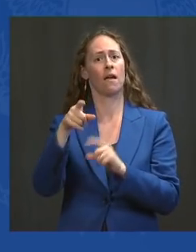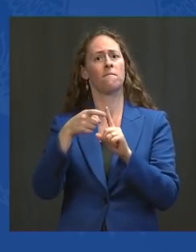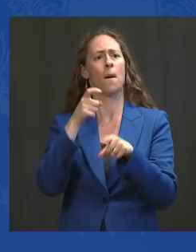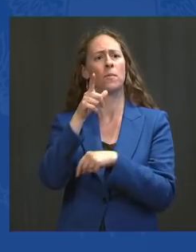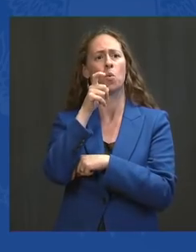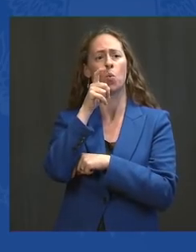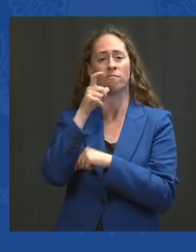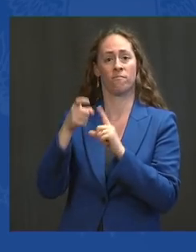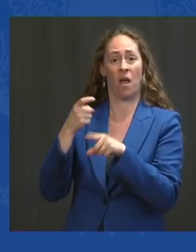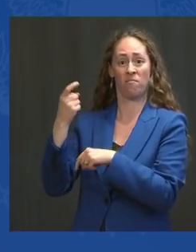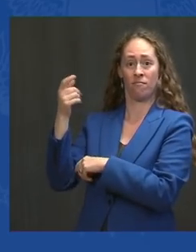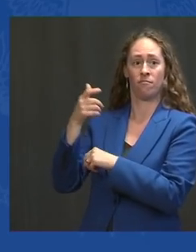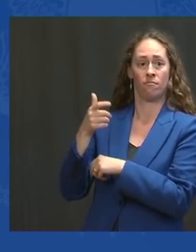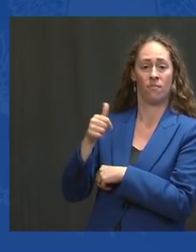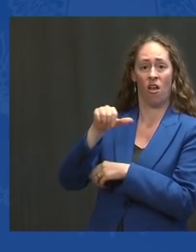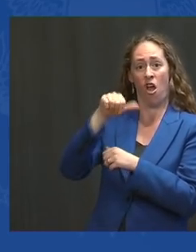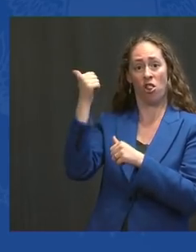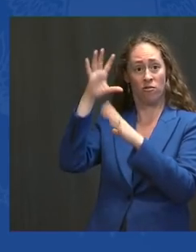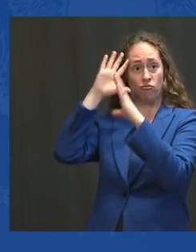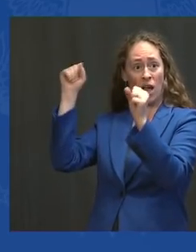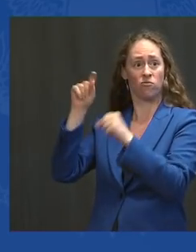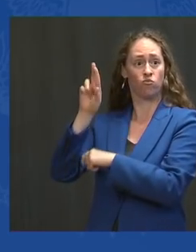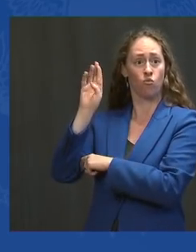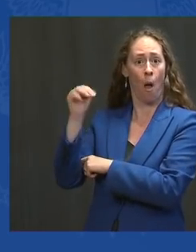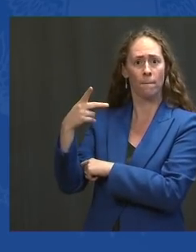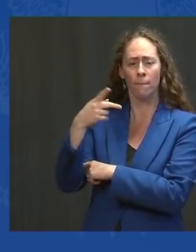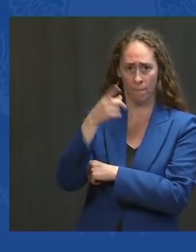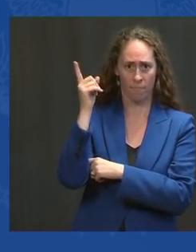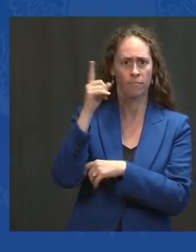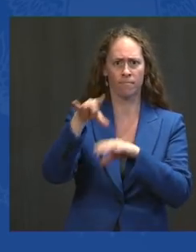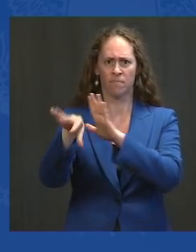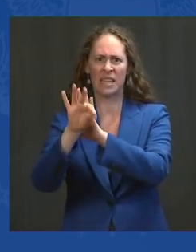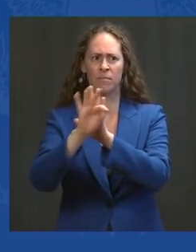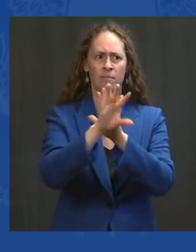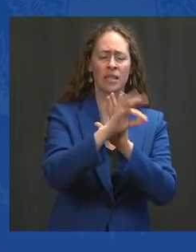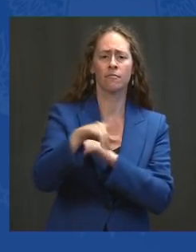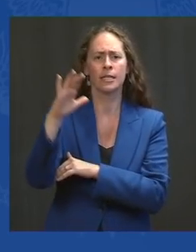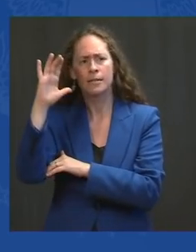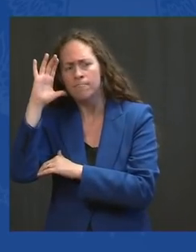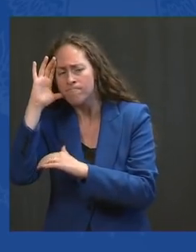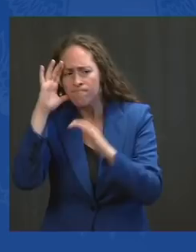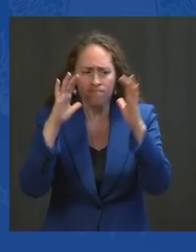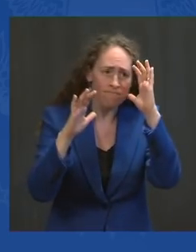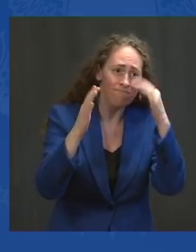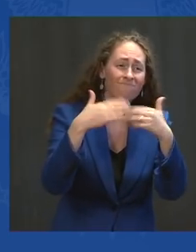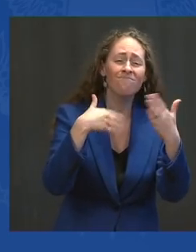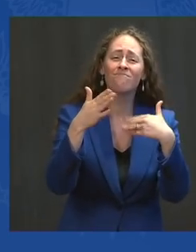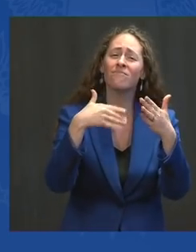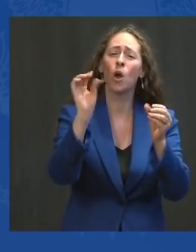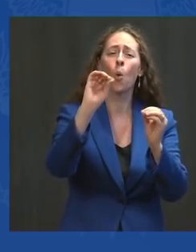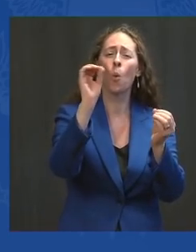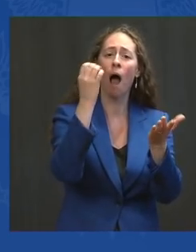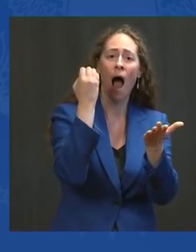In every case, neither cause nor evidence was found to undermine the national achievement